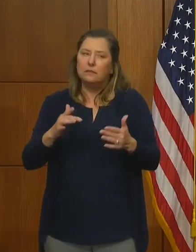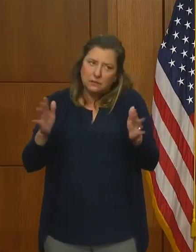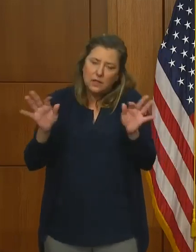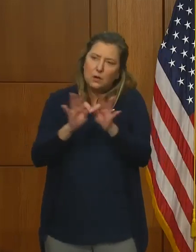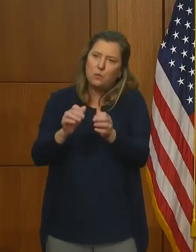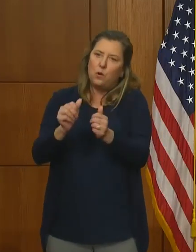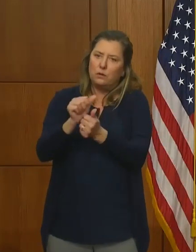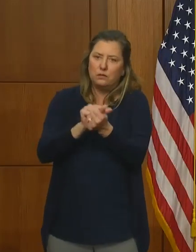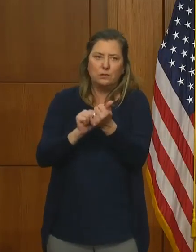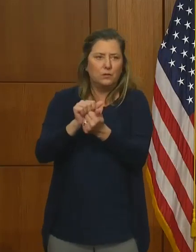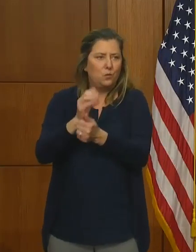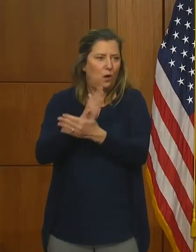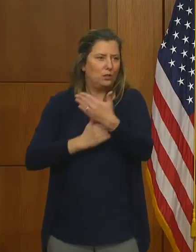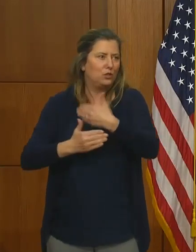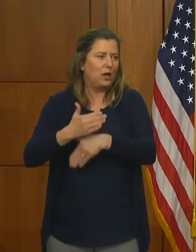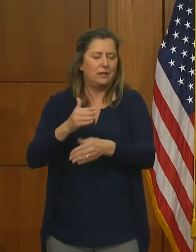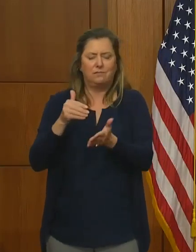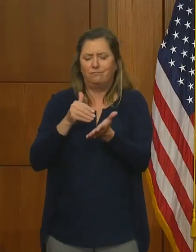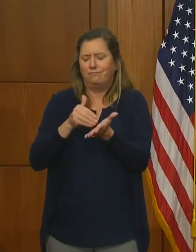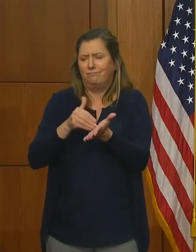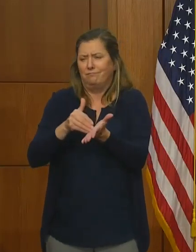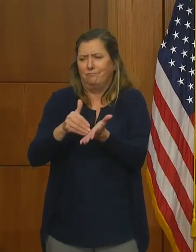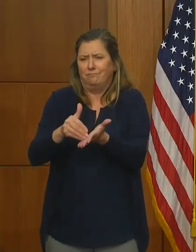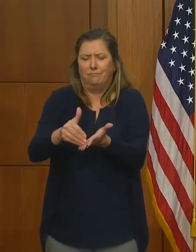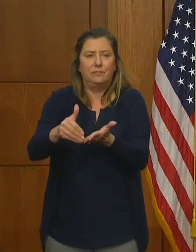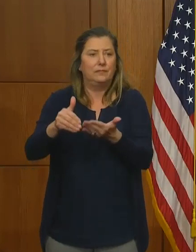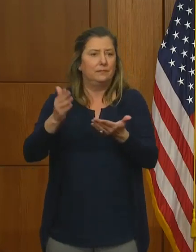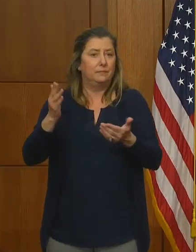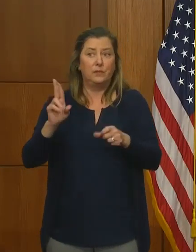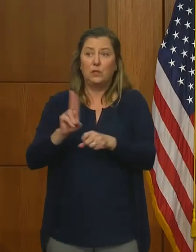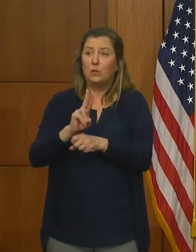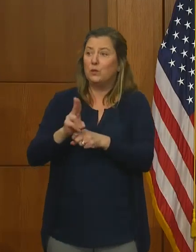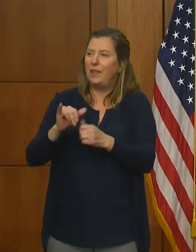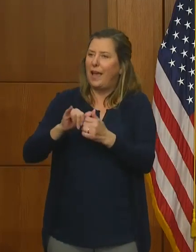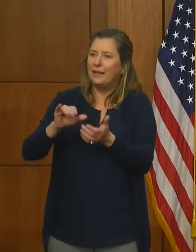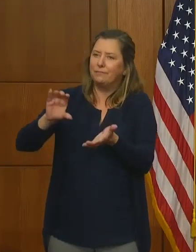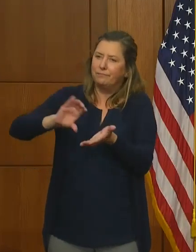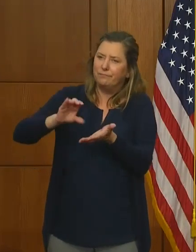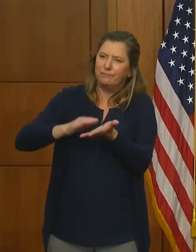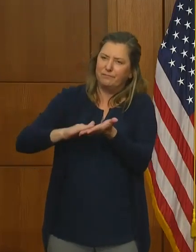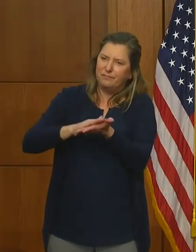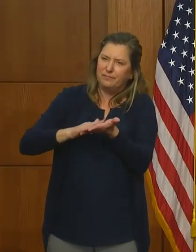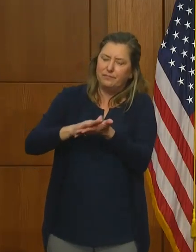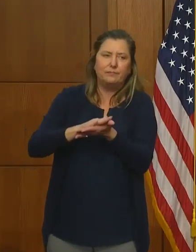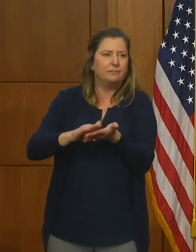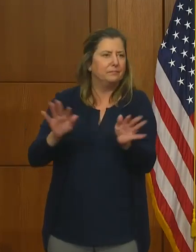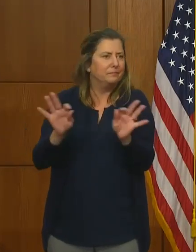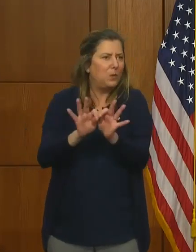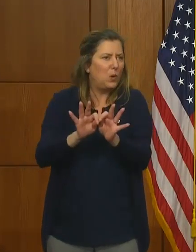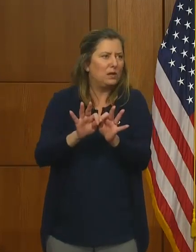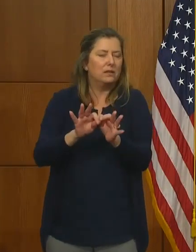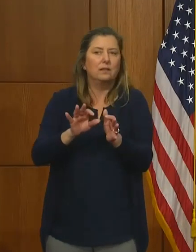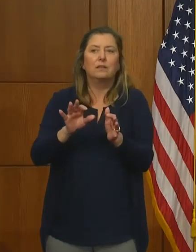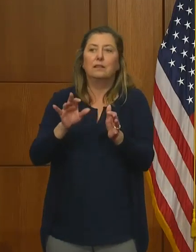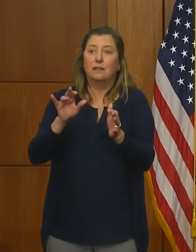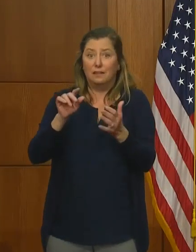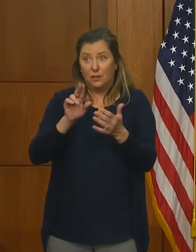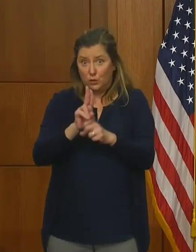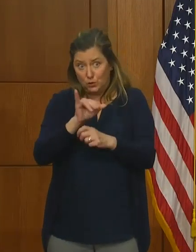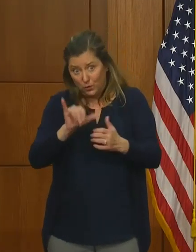WE KNOW OR NOT BRING OUR HANDS TO OUR- FACES NUMEROUS TIMES A DAY WITH. CLEAN WASH YOUR HANDS- IT'S FREQUENTLY IT AS